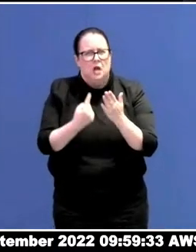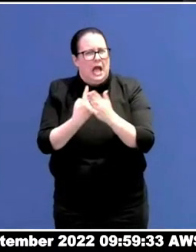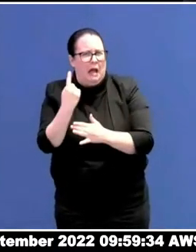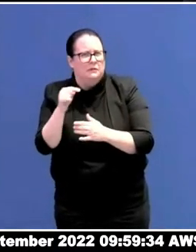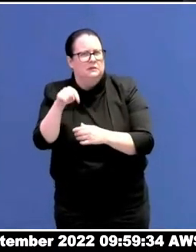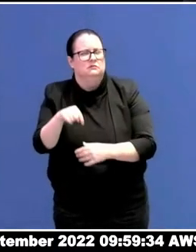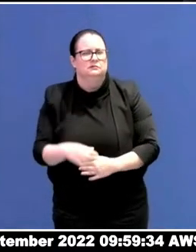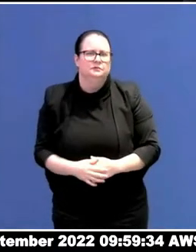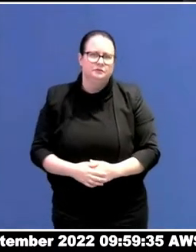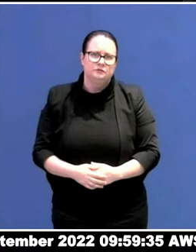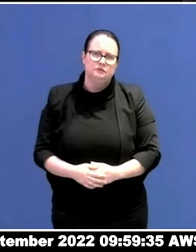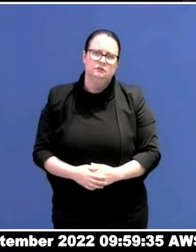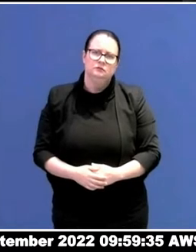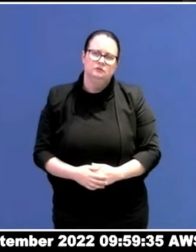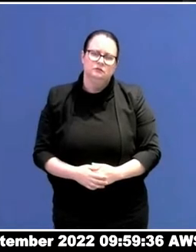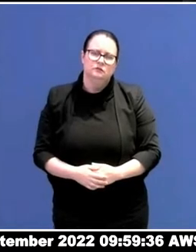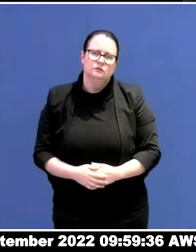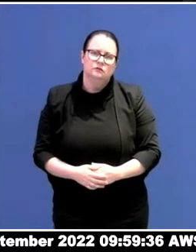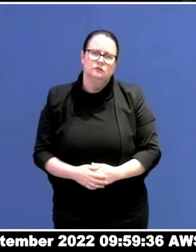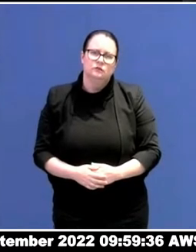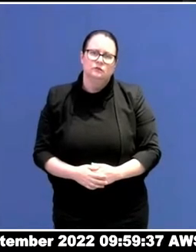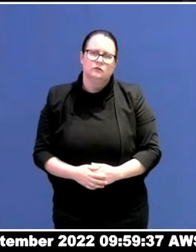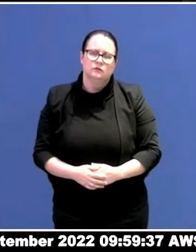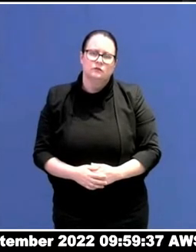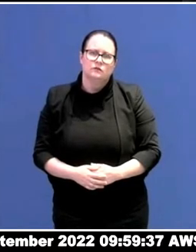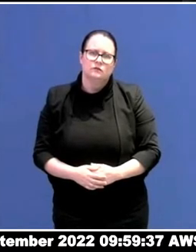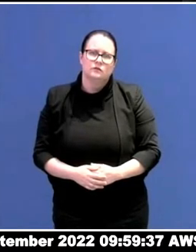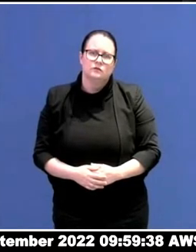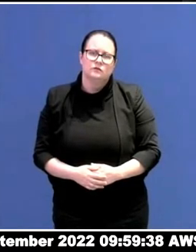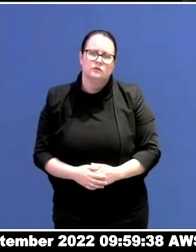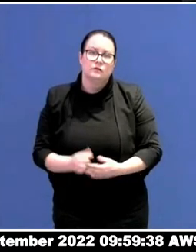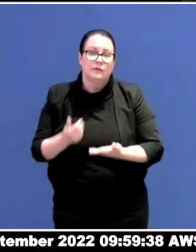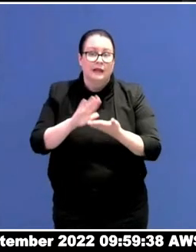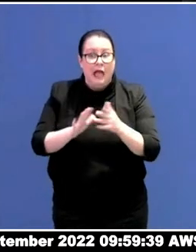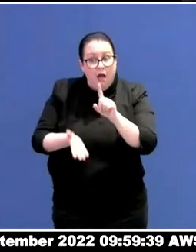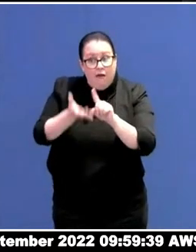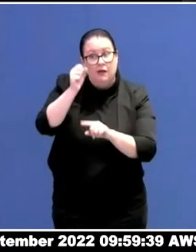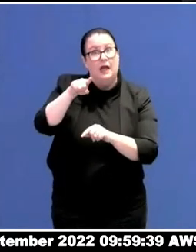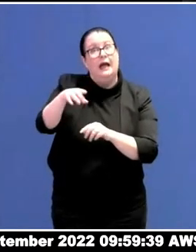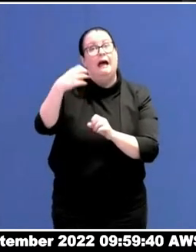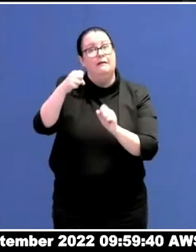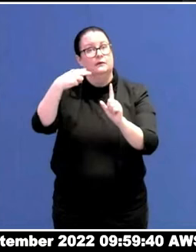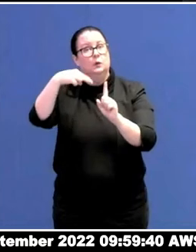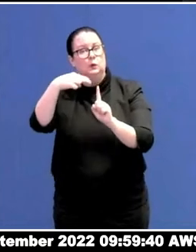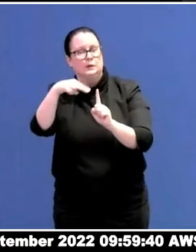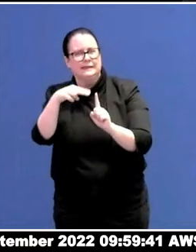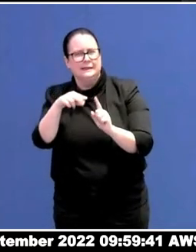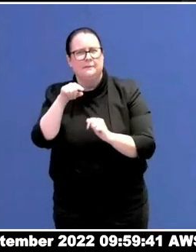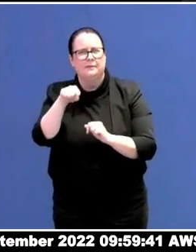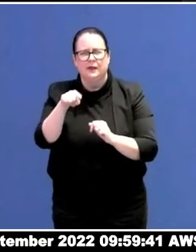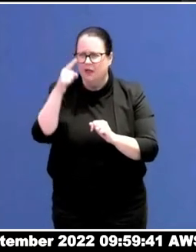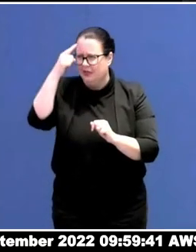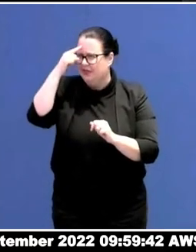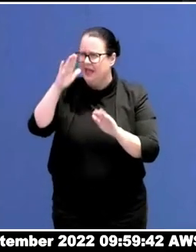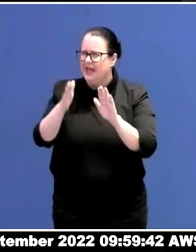That was done through what was Disability Commission, I think it was, that